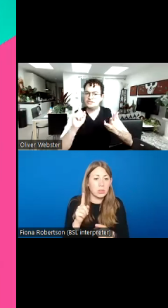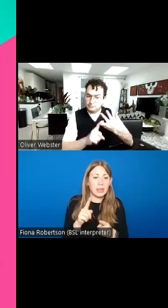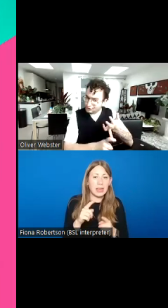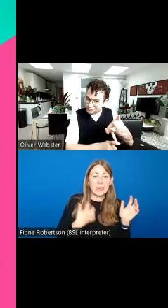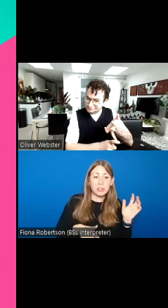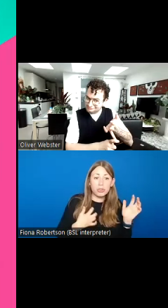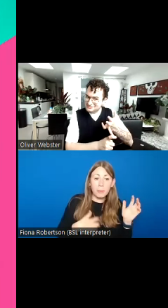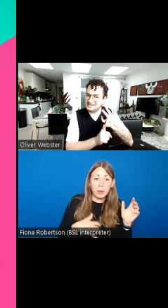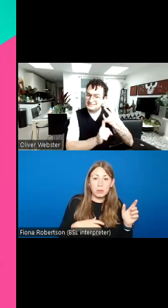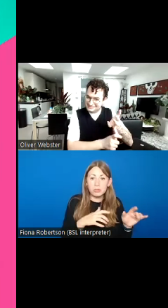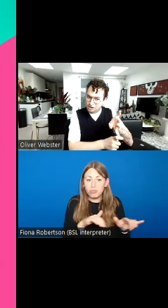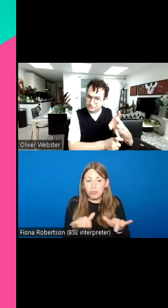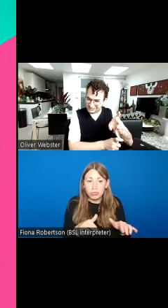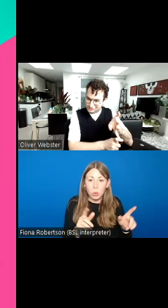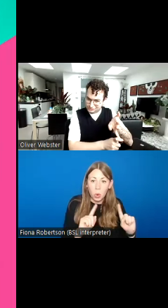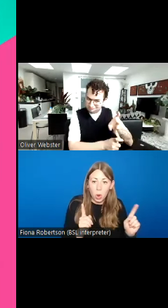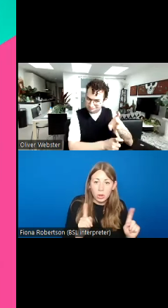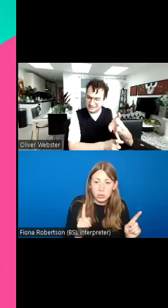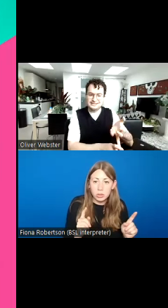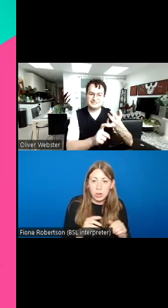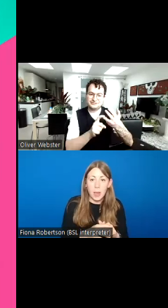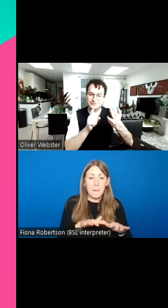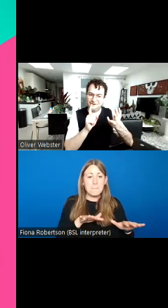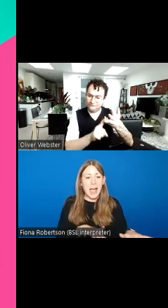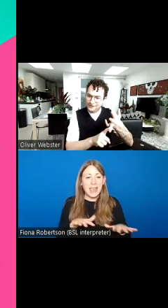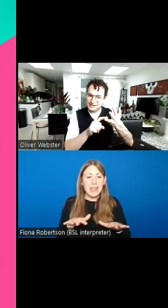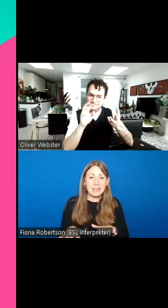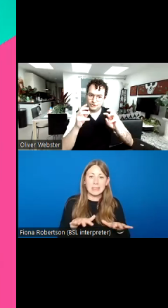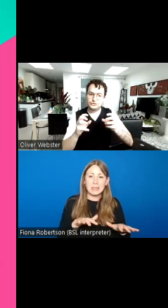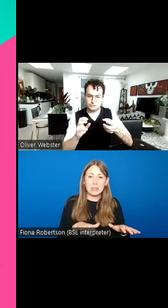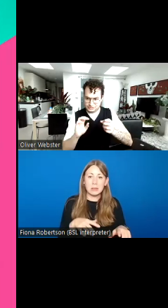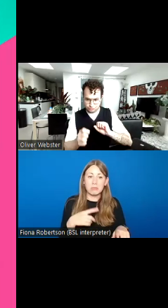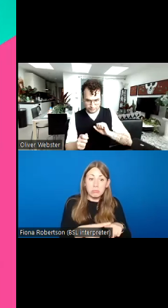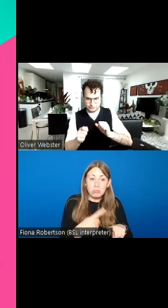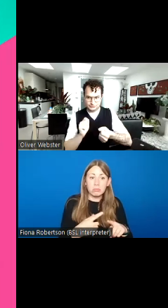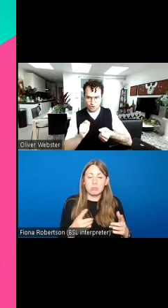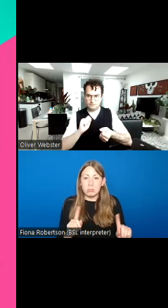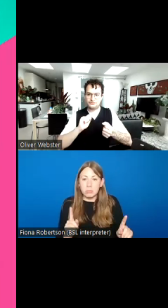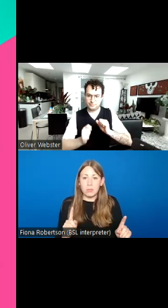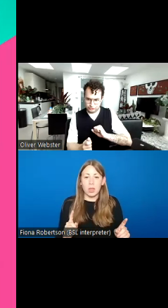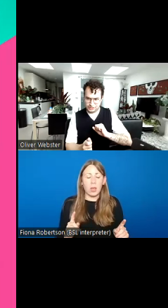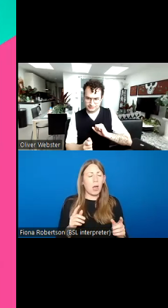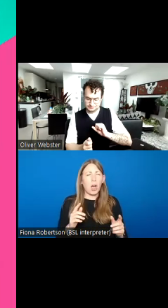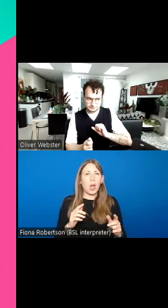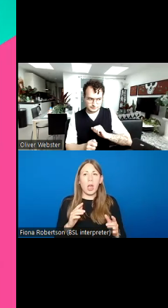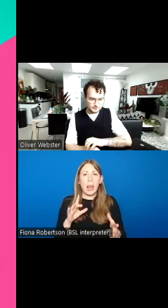Emotion is an interpretation. Avoid emotional descriptions of the music.